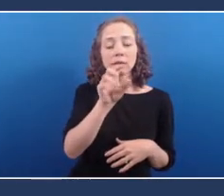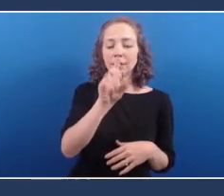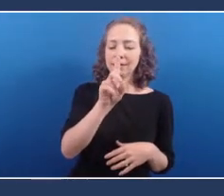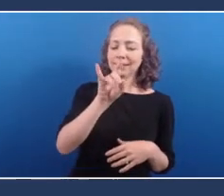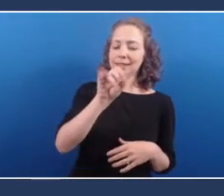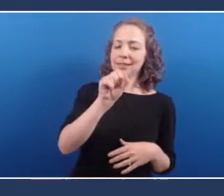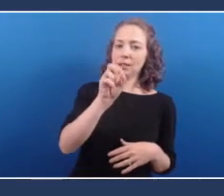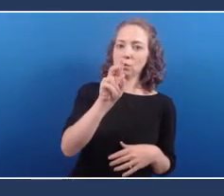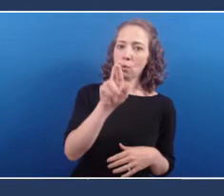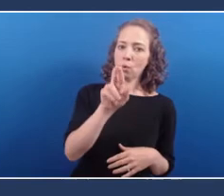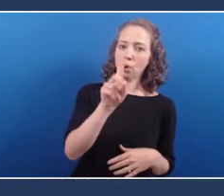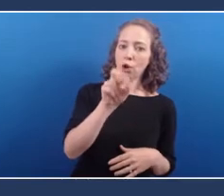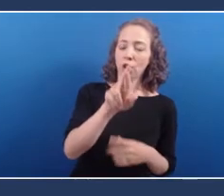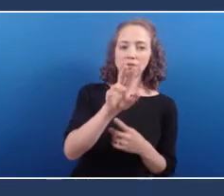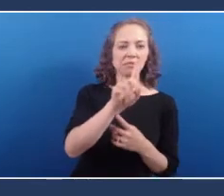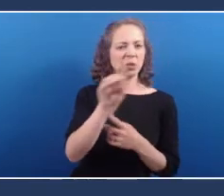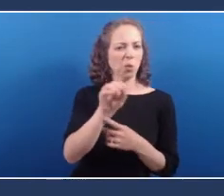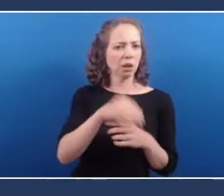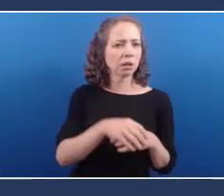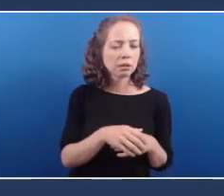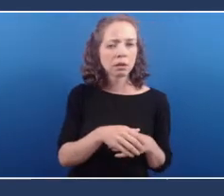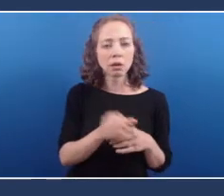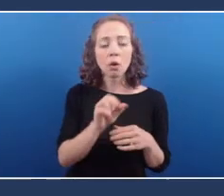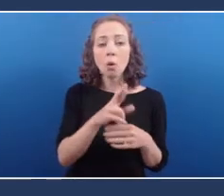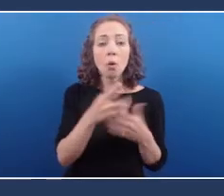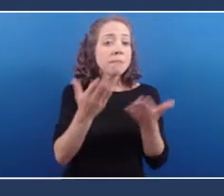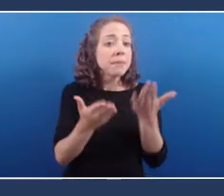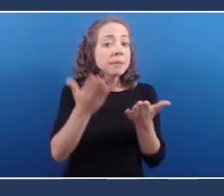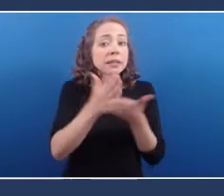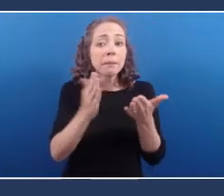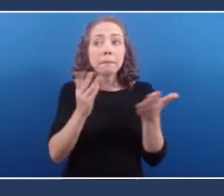a mental heatlh disability but you haven’t been diagnosed yet.